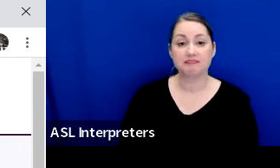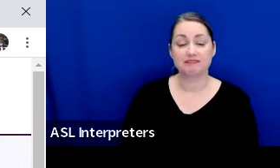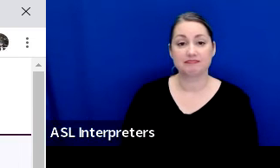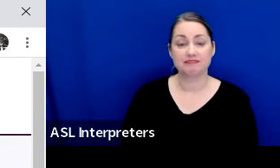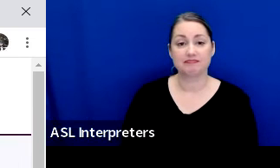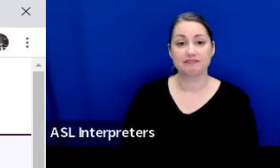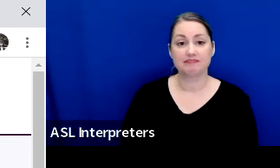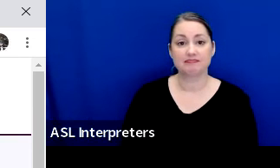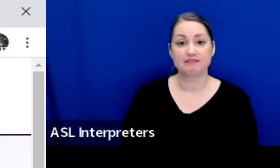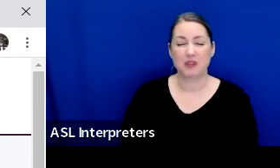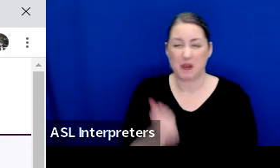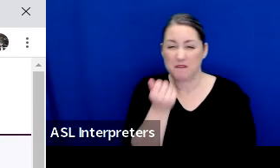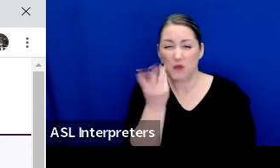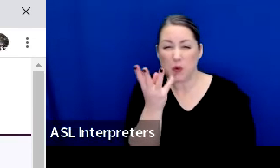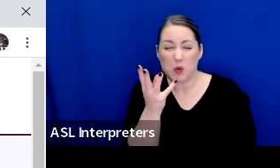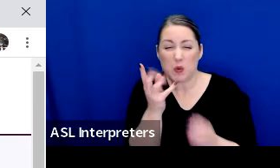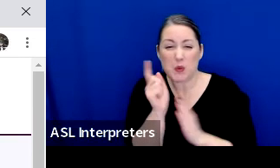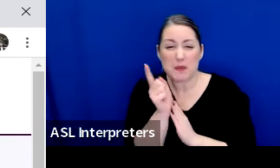Because we have a few minutes left.